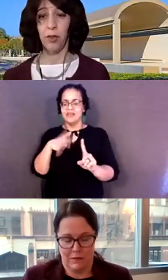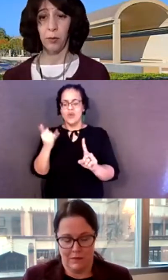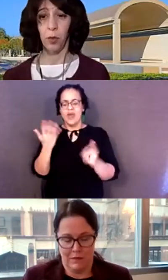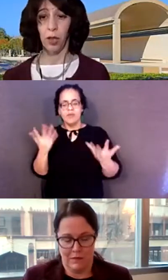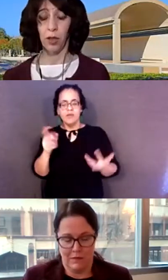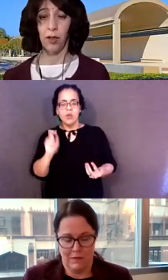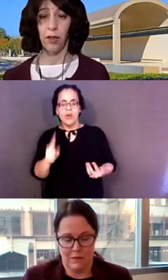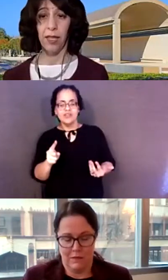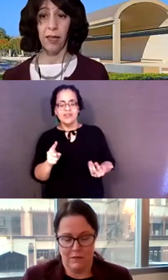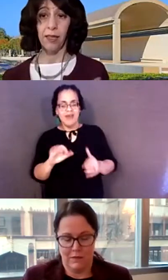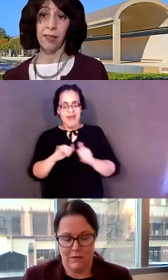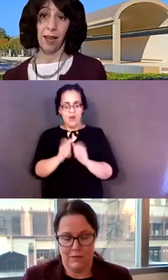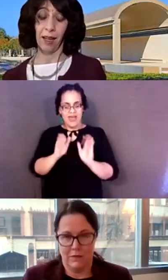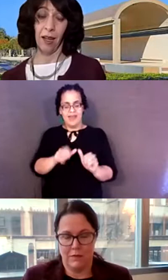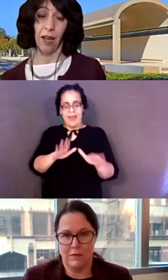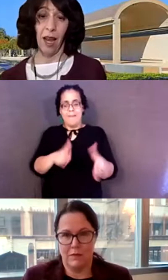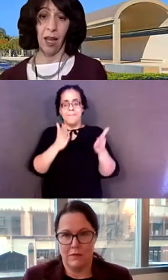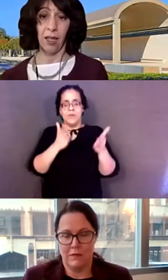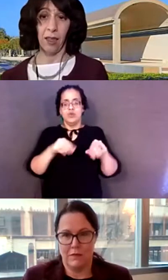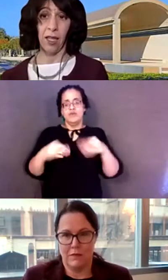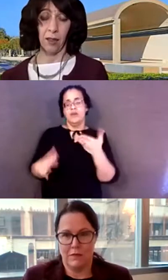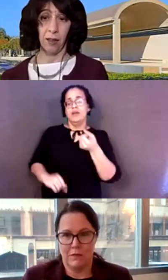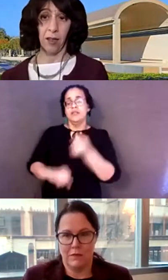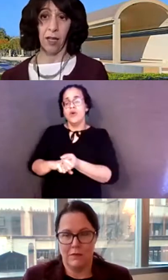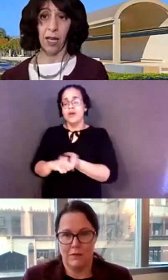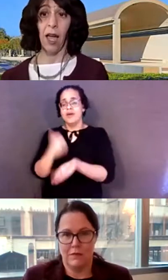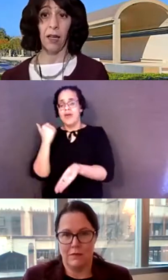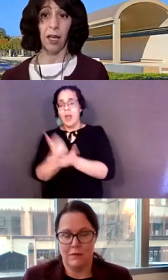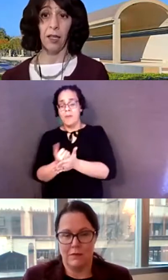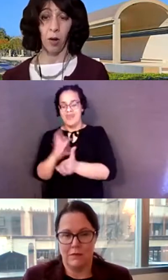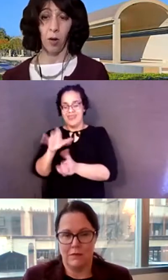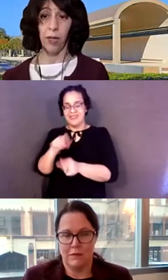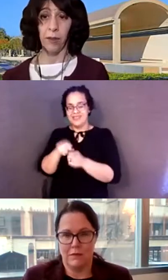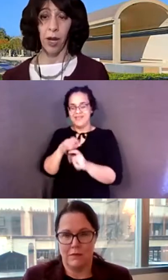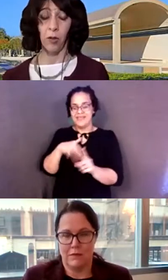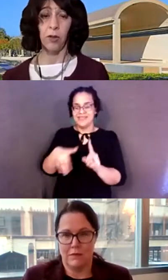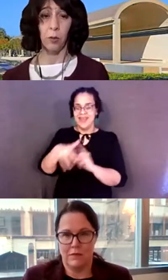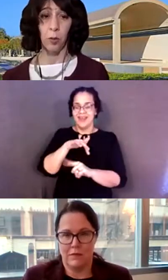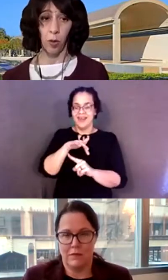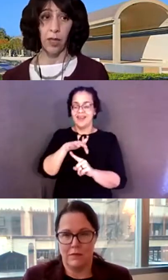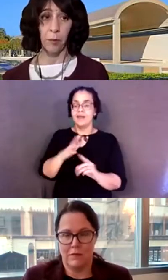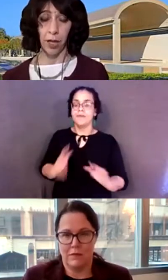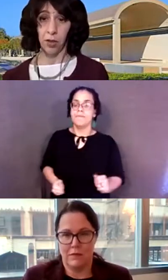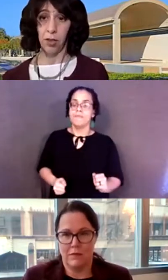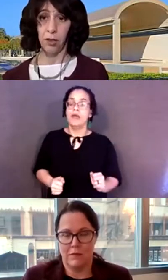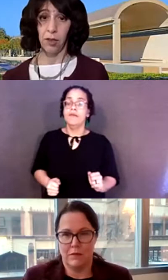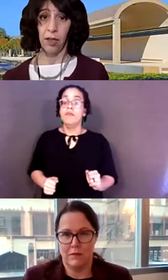and support in this setting? And I think again it is always about